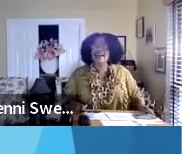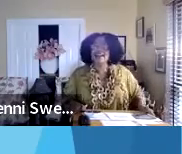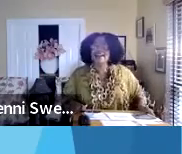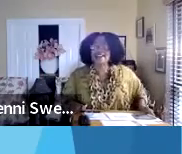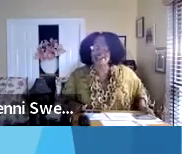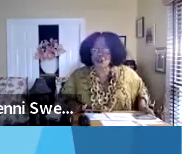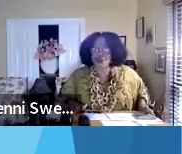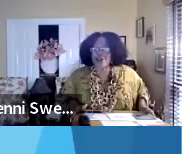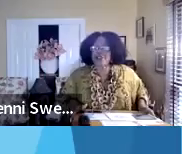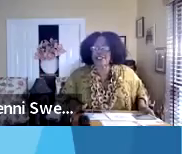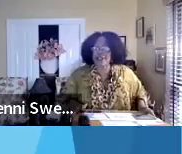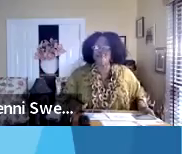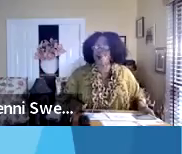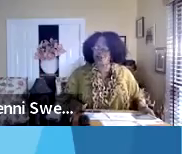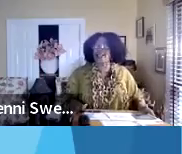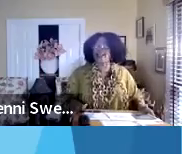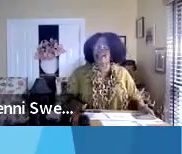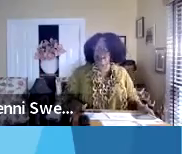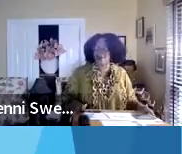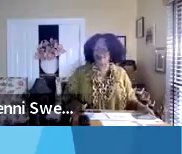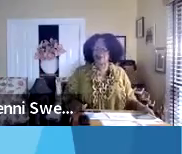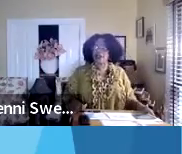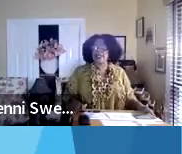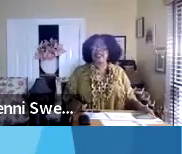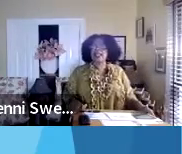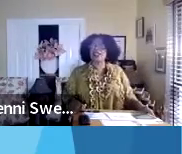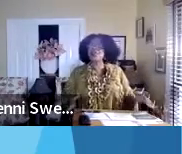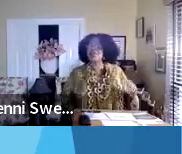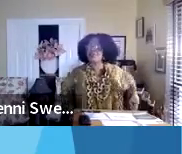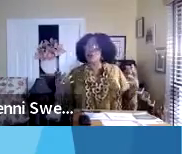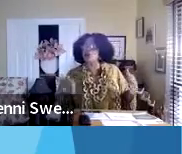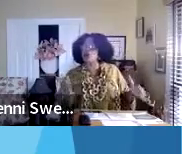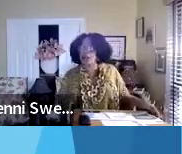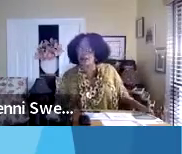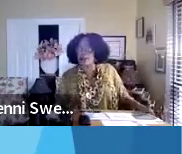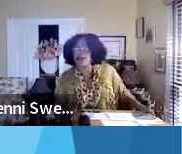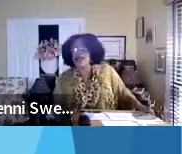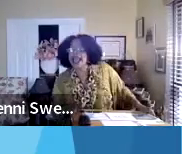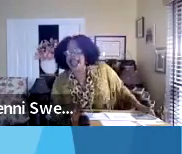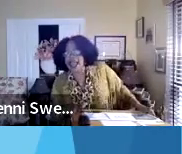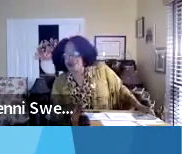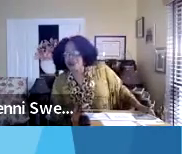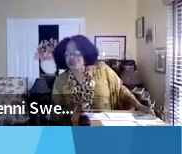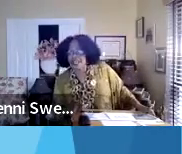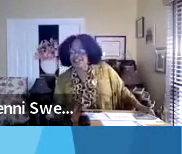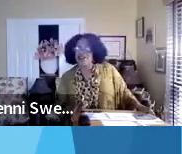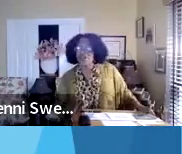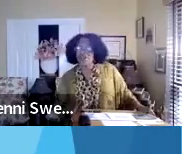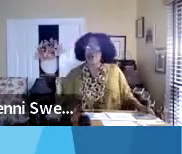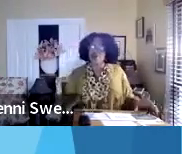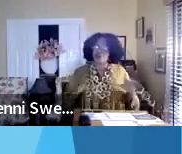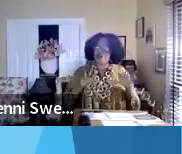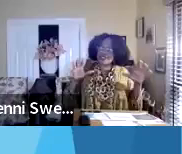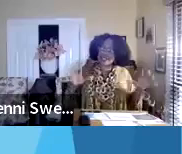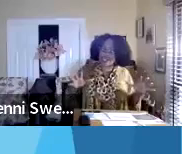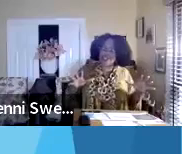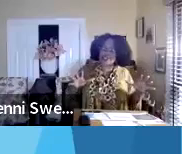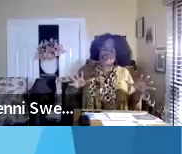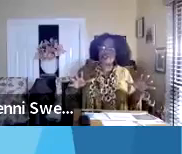Valdez will introduce is Dr. Kathy Hsu Wibberly, the Director